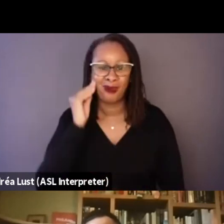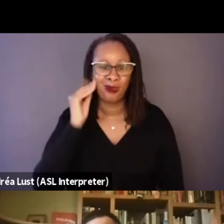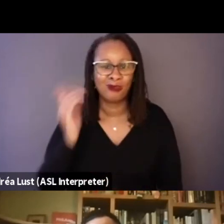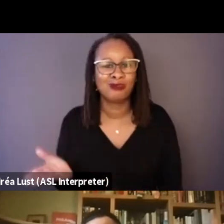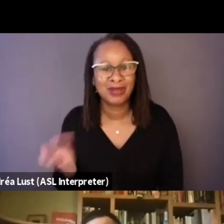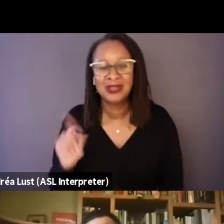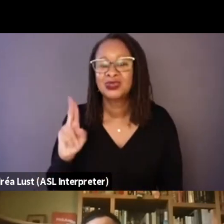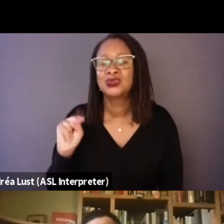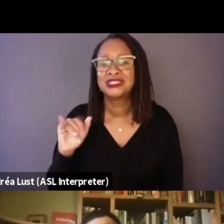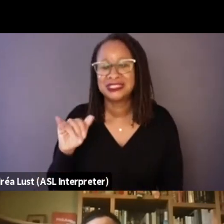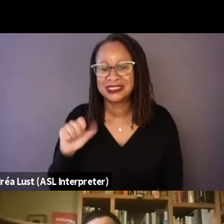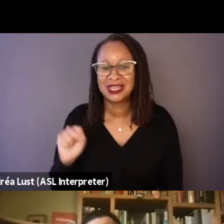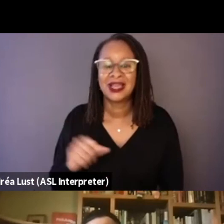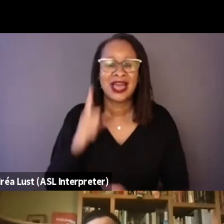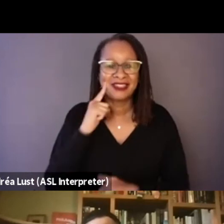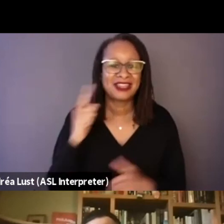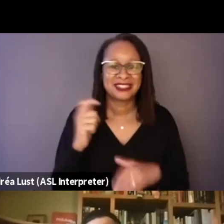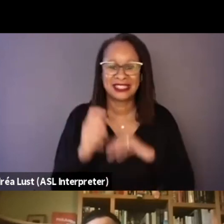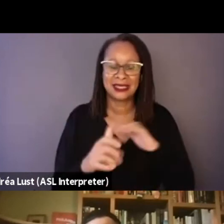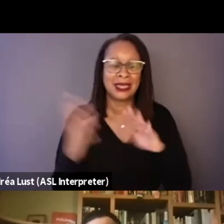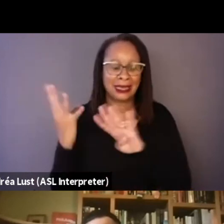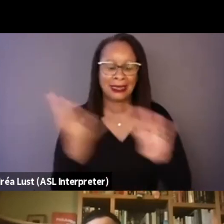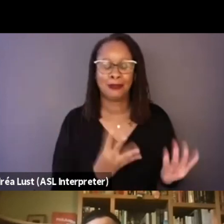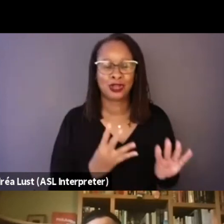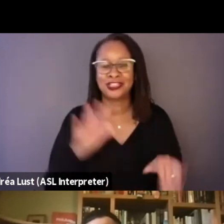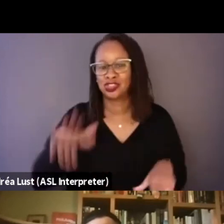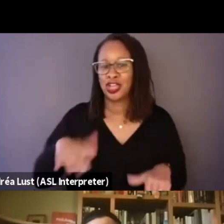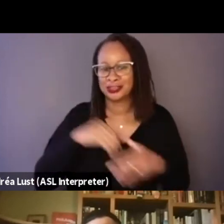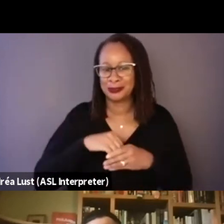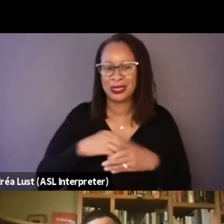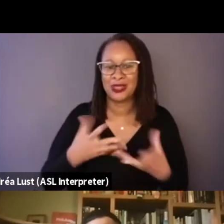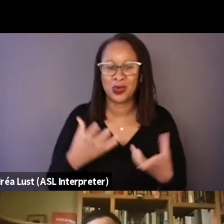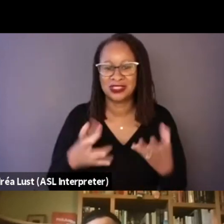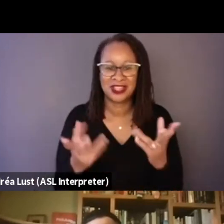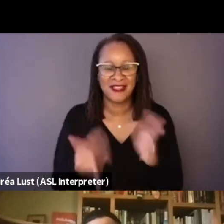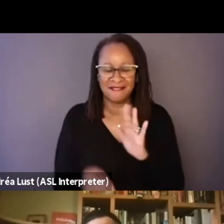I think it's the immigrant child in me that wants to find their roots back.